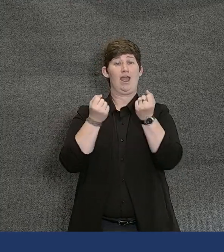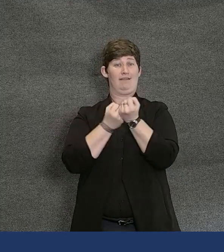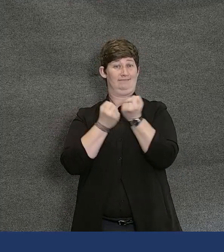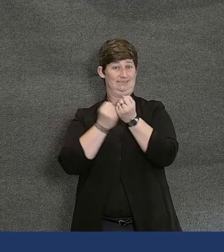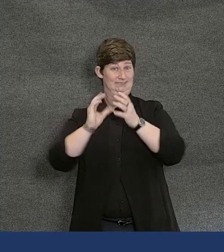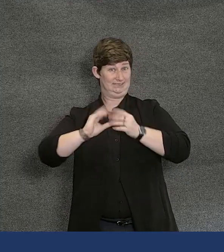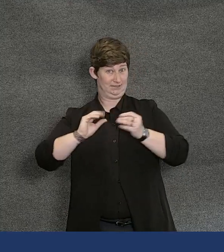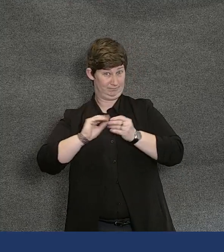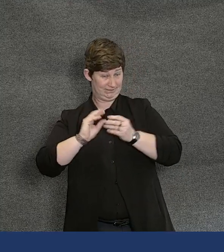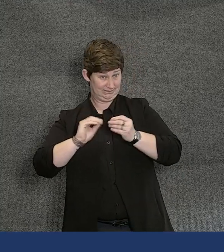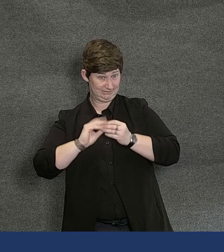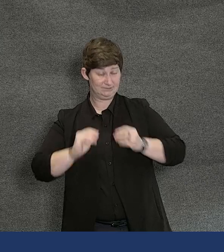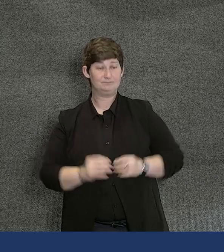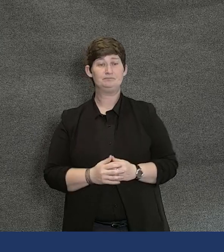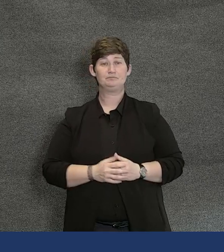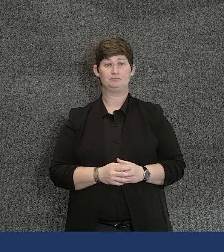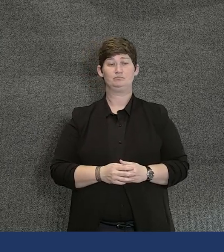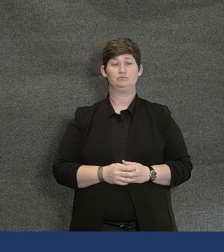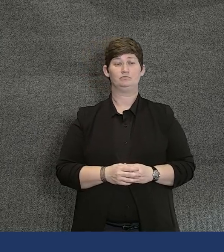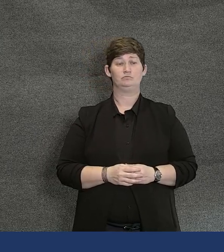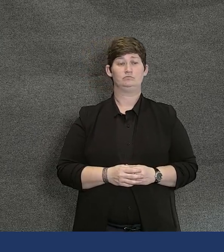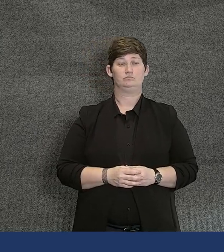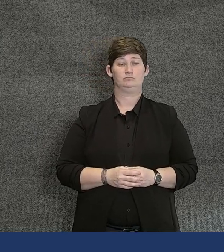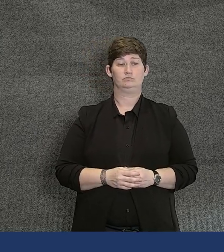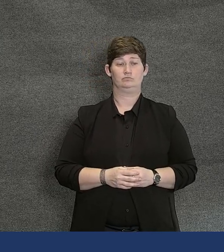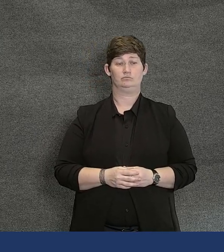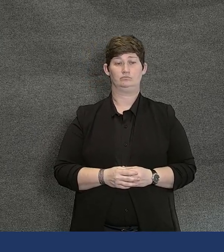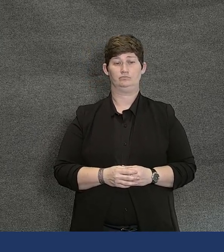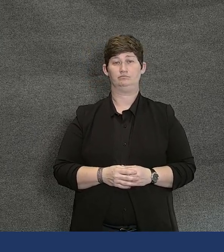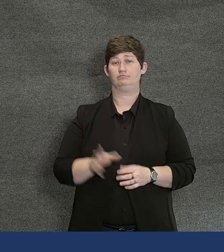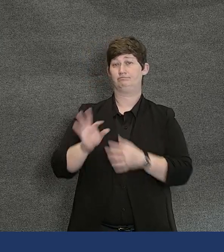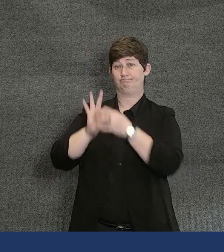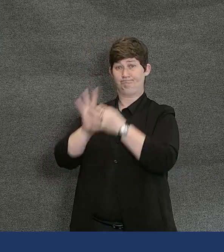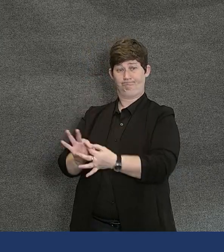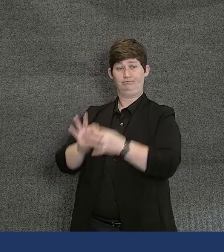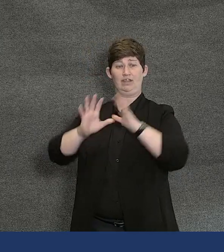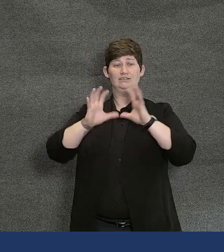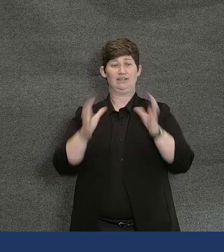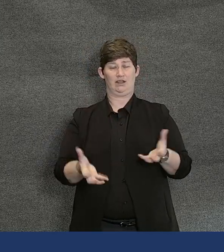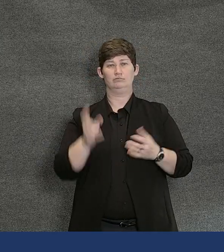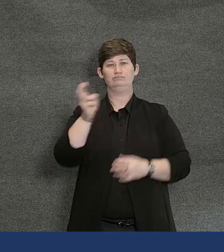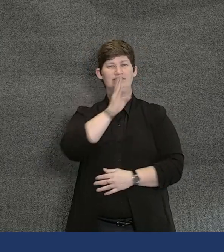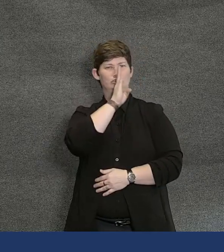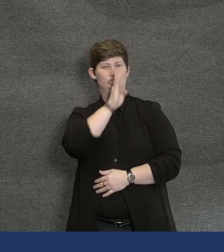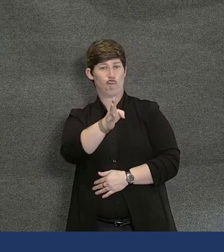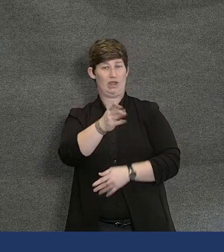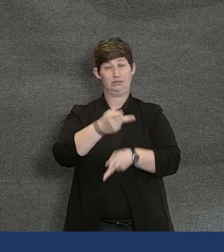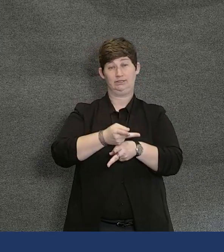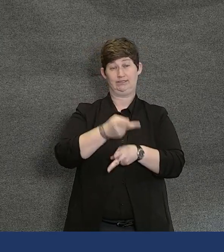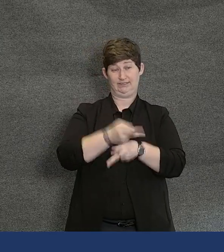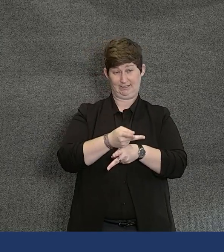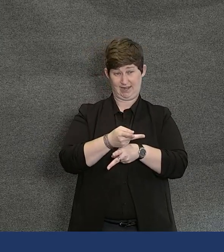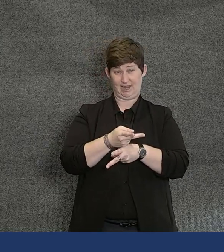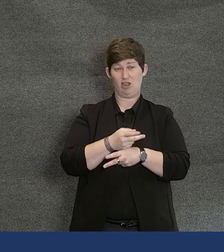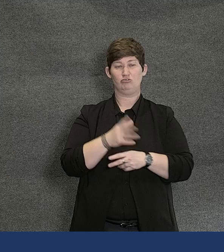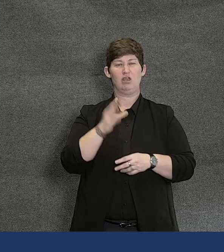and these are kind of clumped in the category of direct care and other related services.